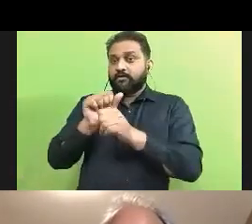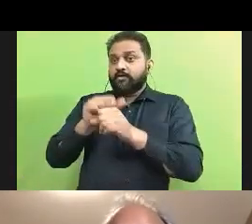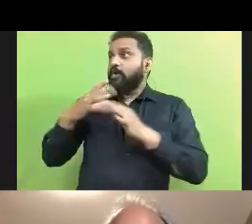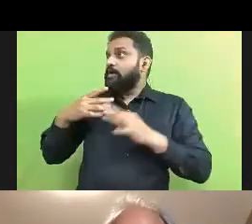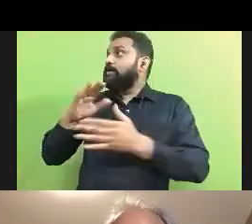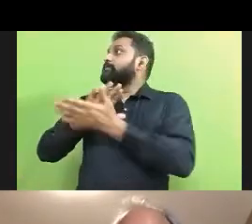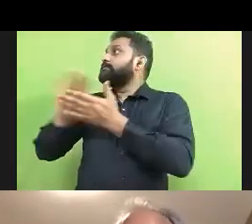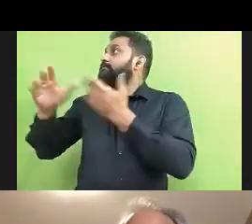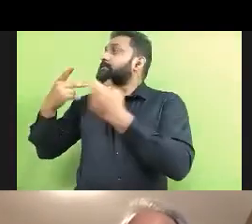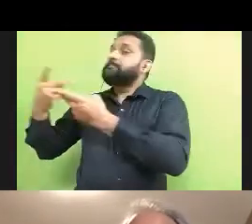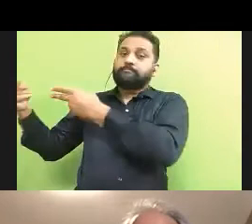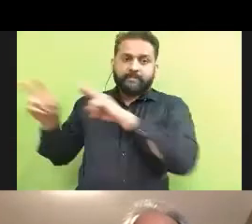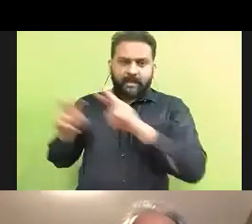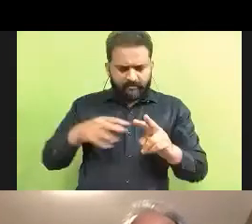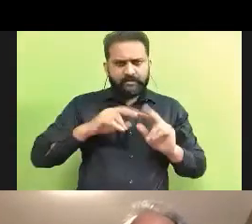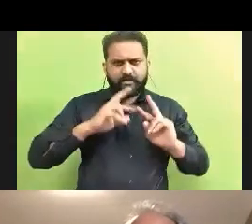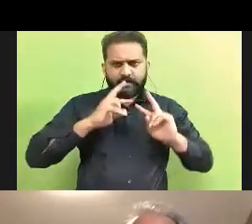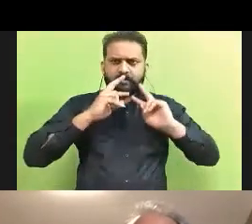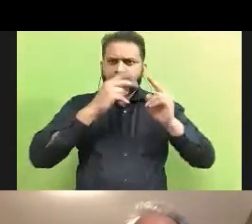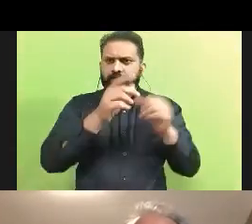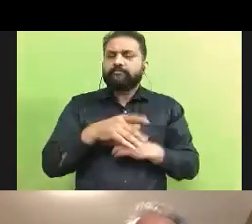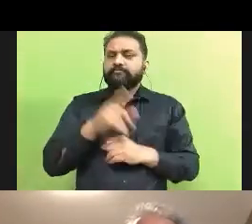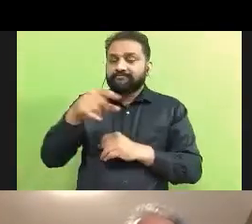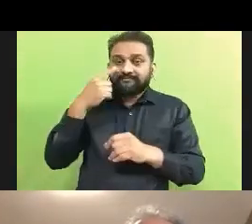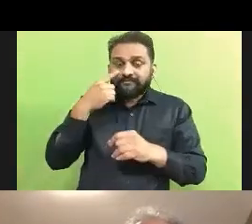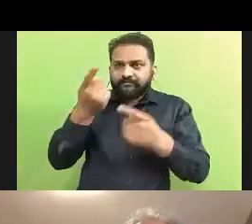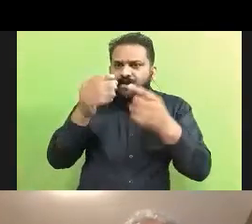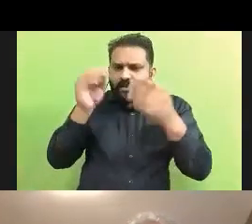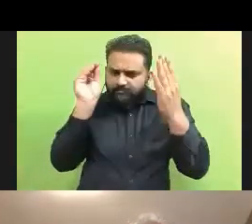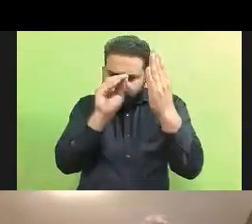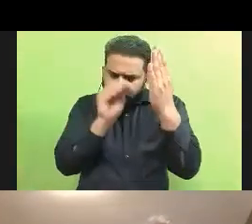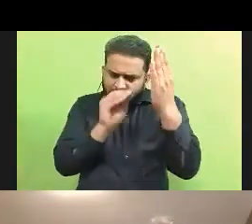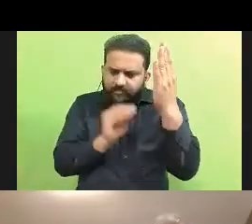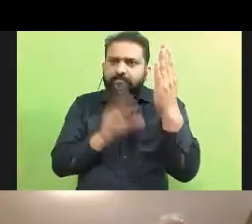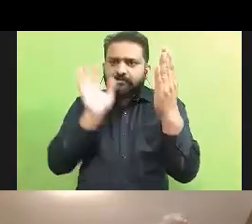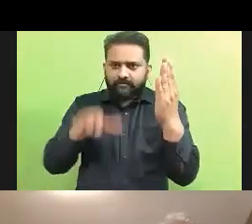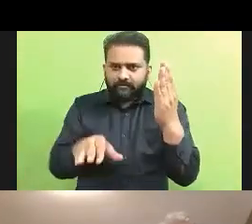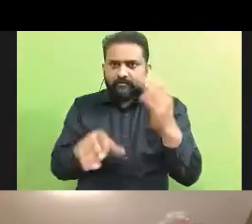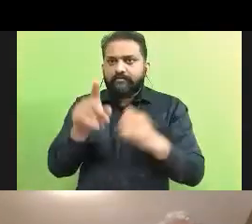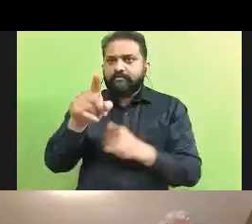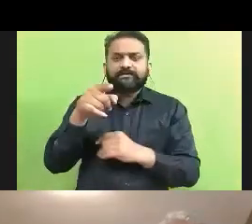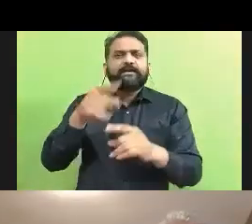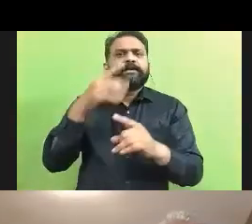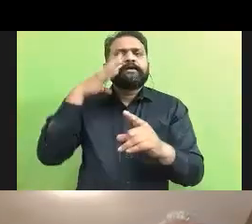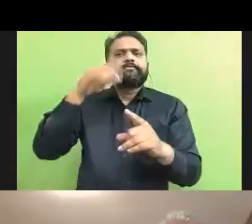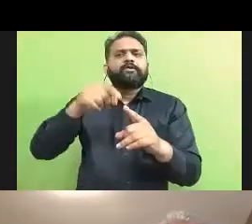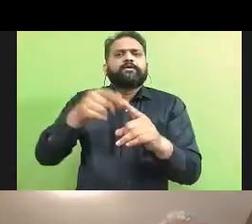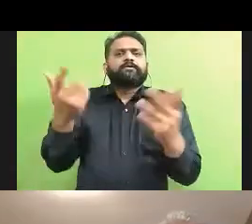and you can check that these things are there so what is more important here is to also